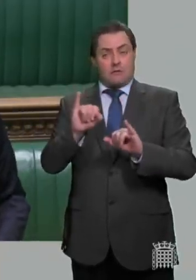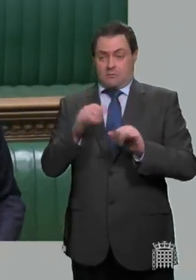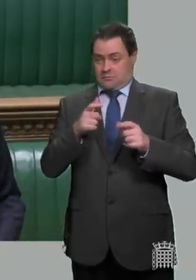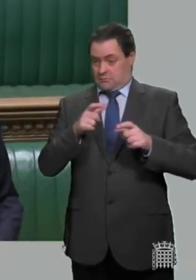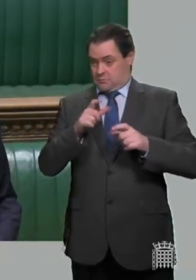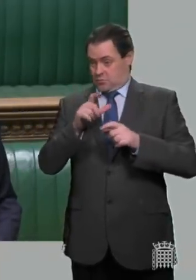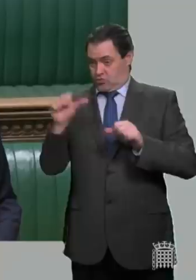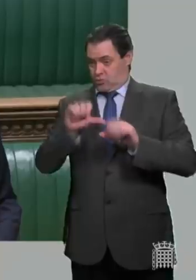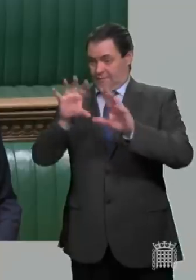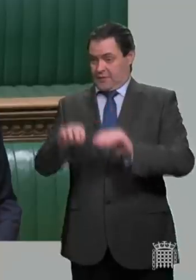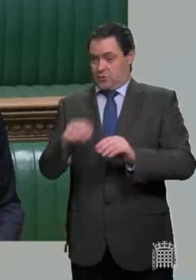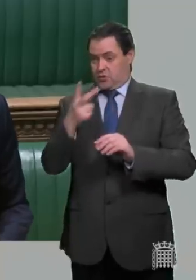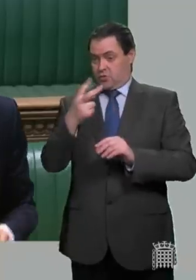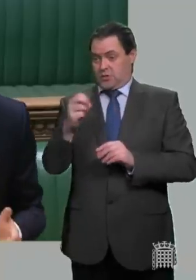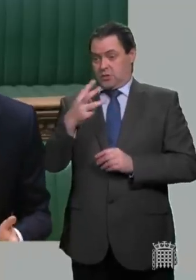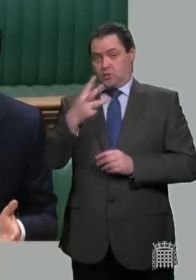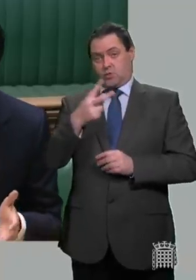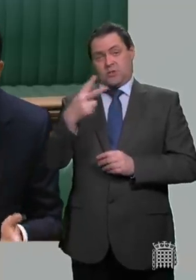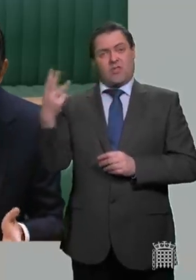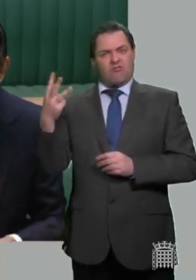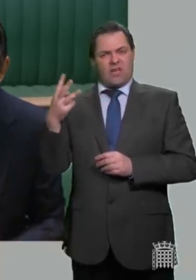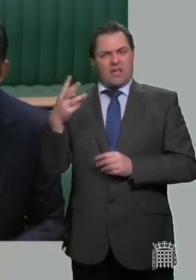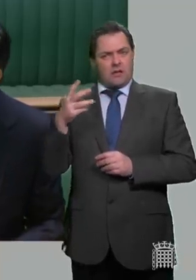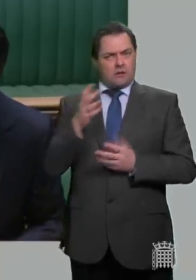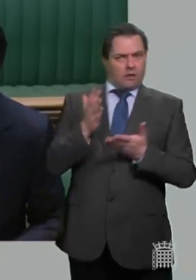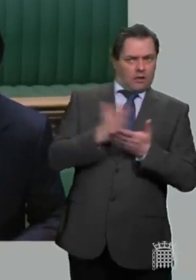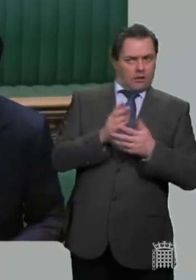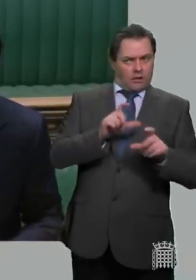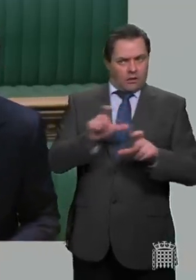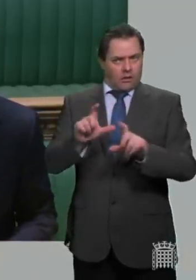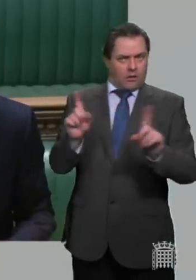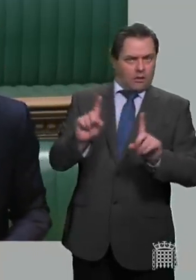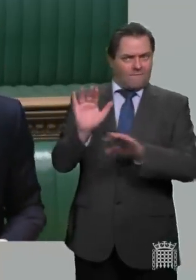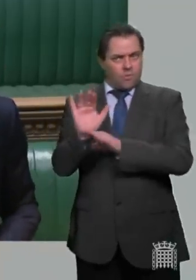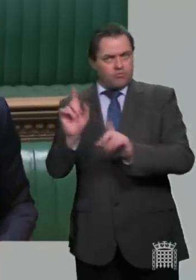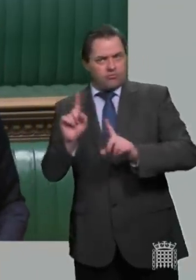They deserve better than to have constant uncertainty about the future costs of their care,